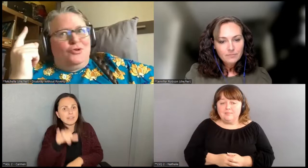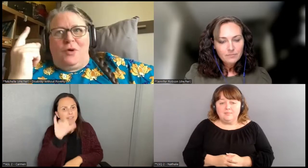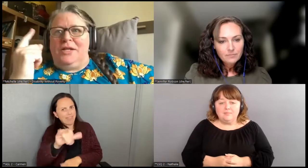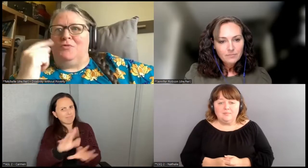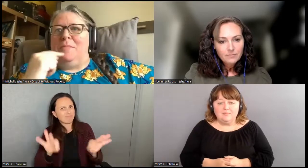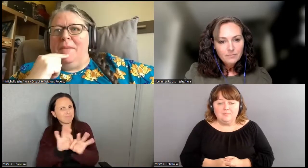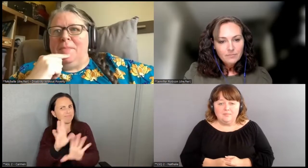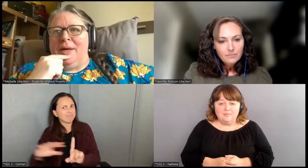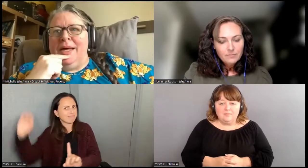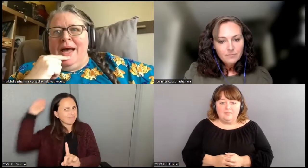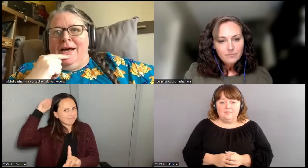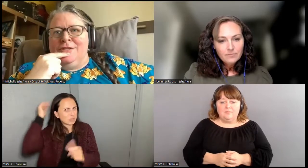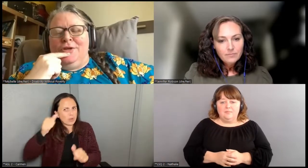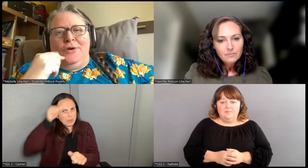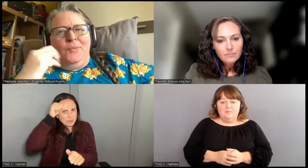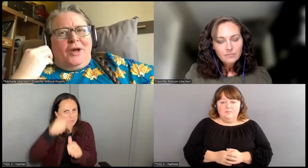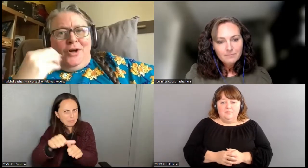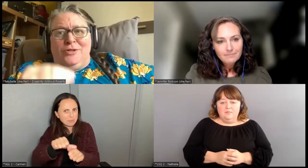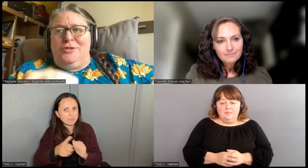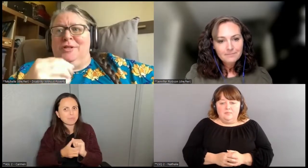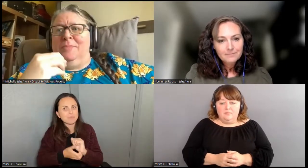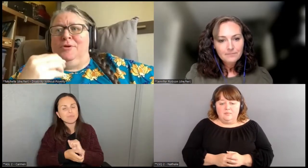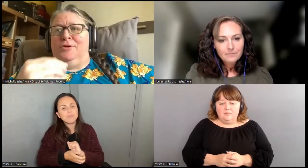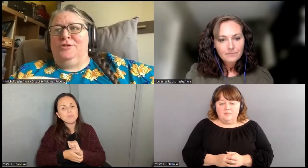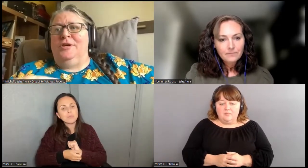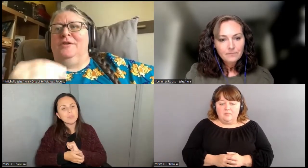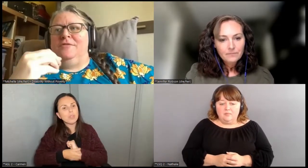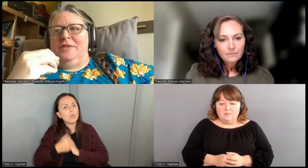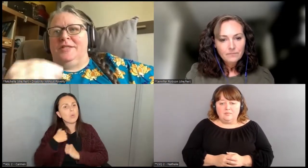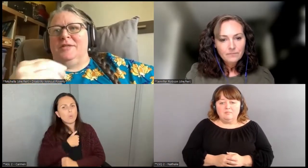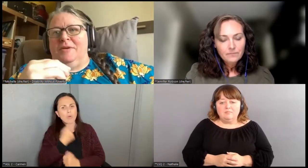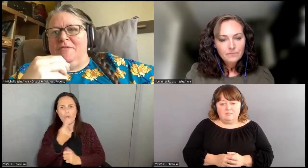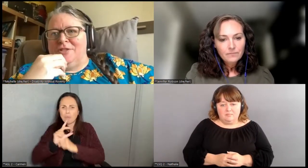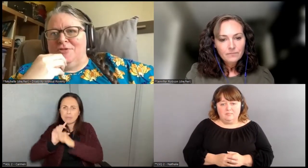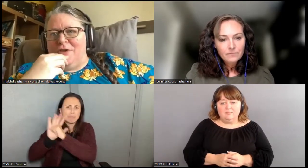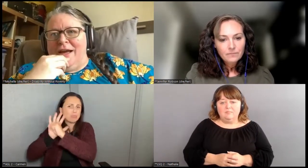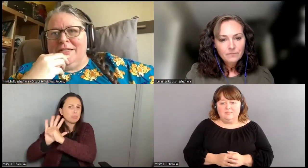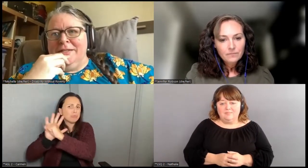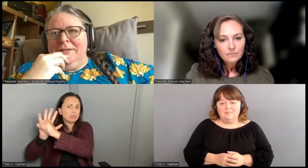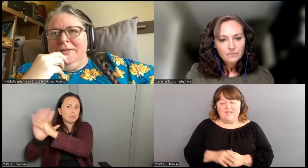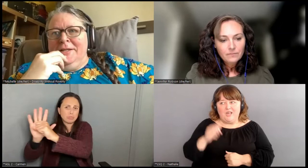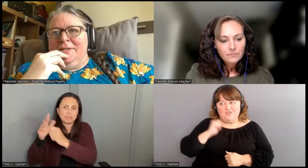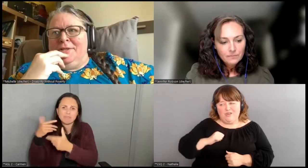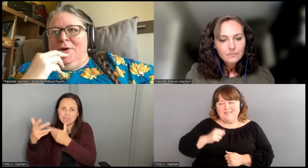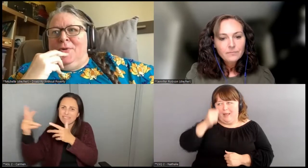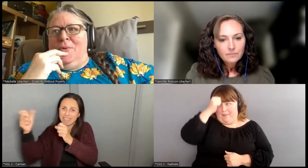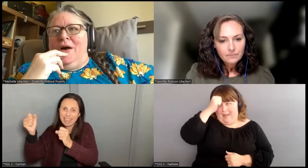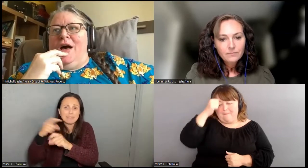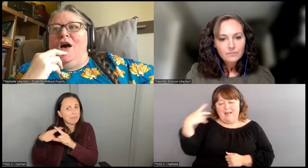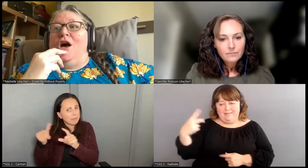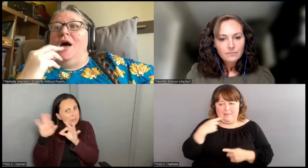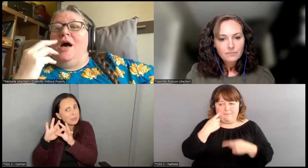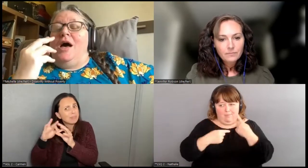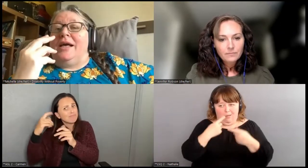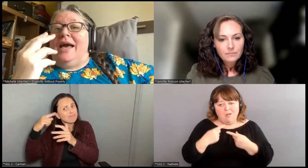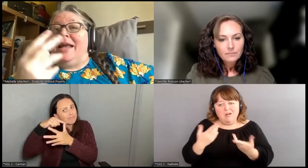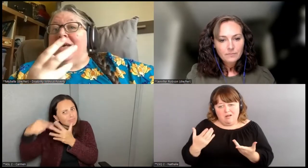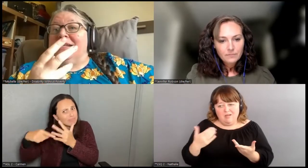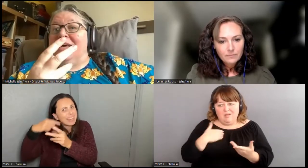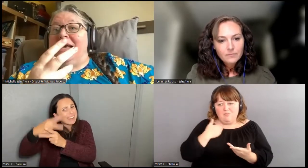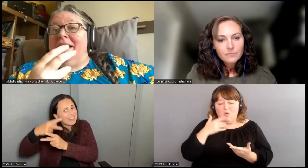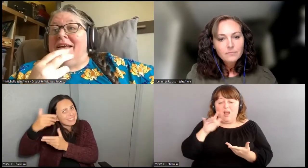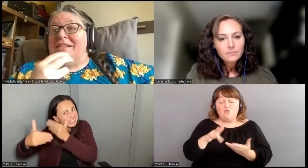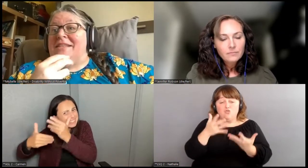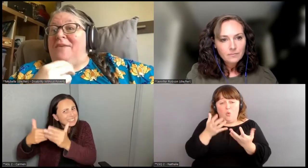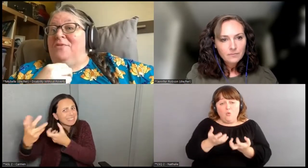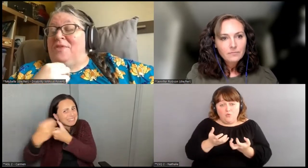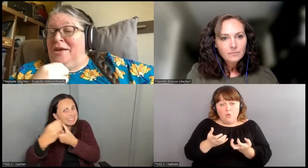TRY TO REMEMBER AS WE CONSTANTLY PUSH FOR THIS TO BE FAST TRACKED. SO CAN I SAY THANK